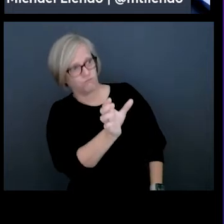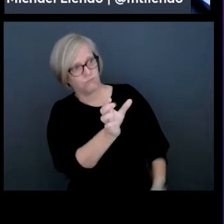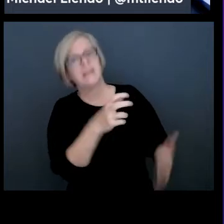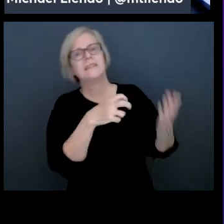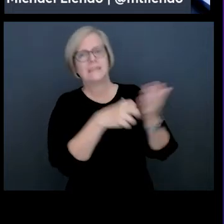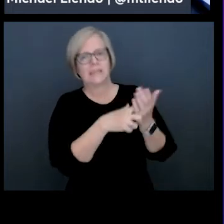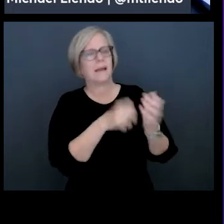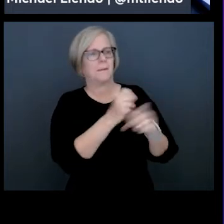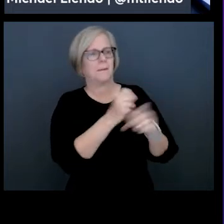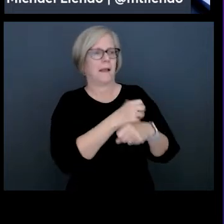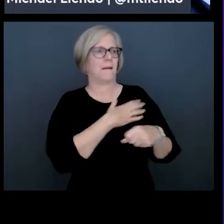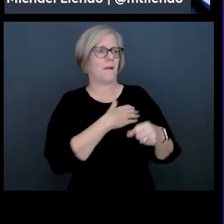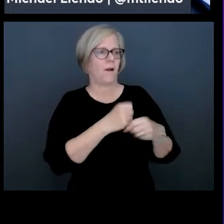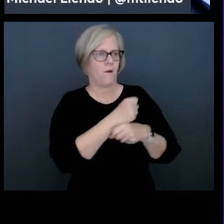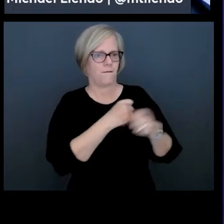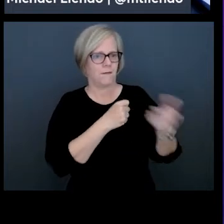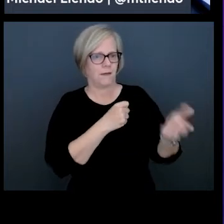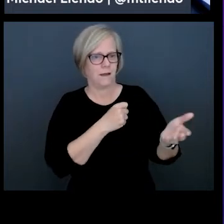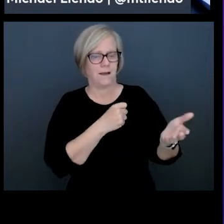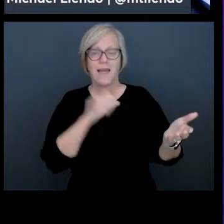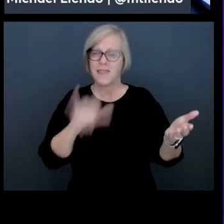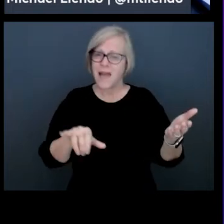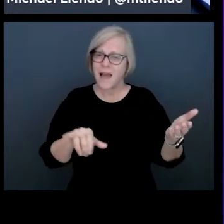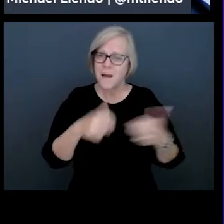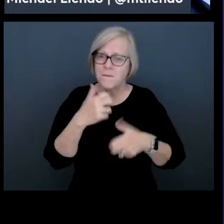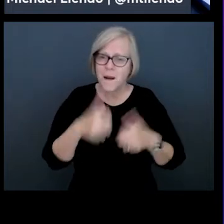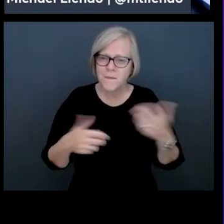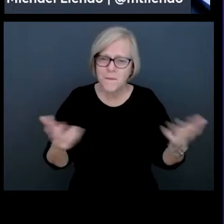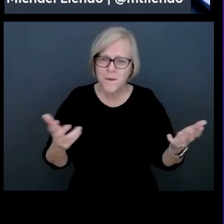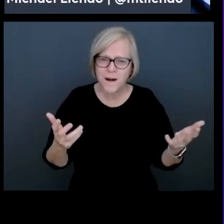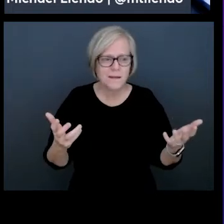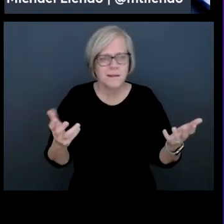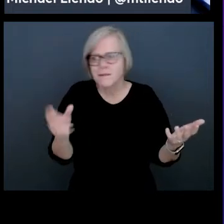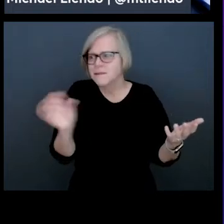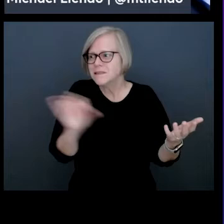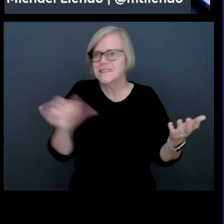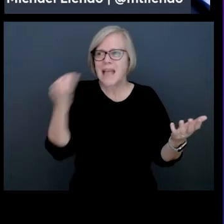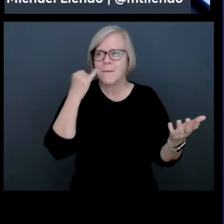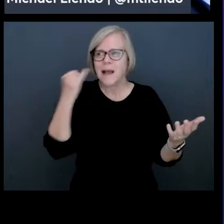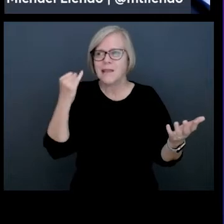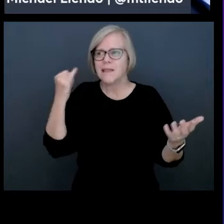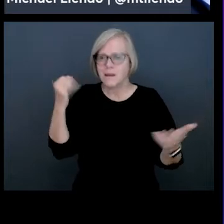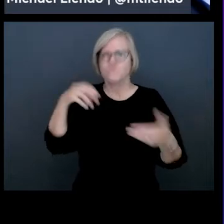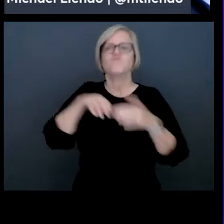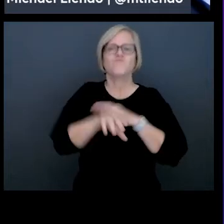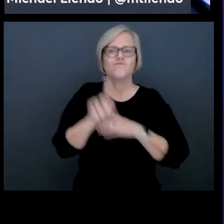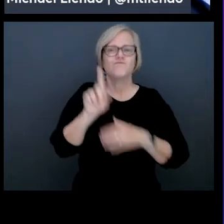The problem with that experience is it's not much different than just going to the coffee shop and ordering it right there.